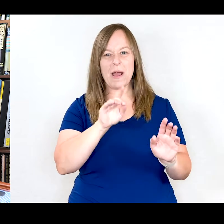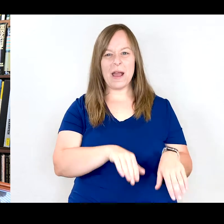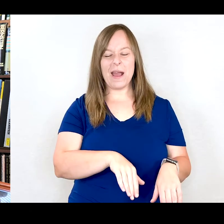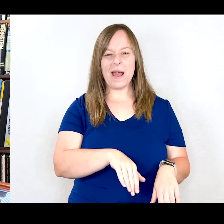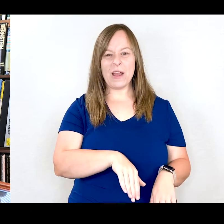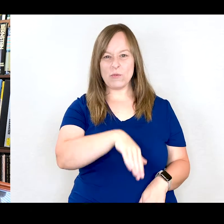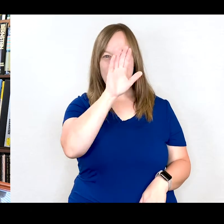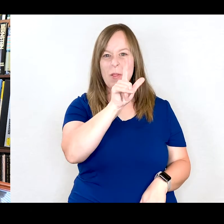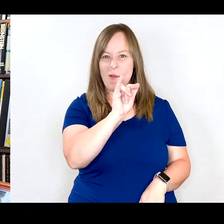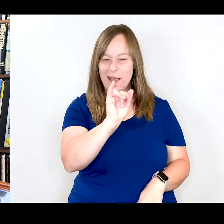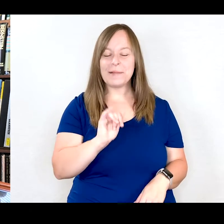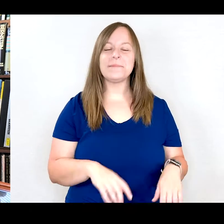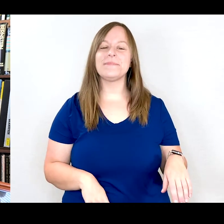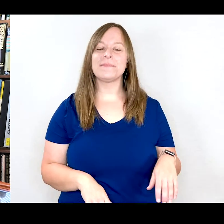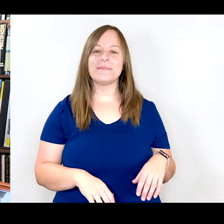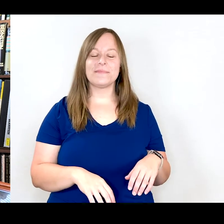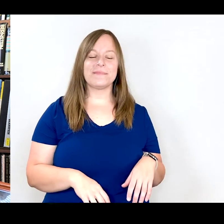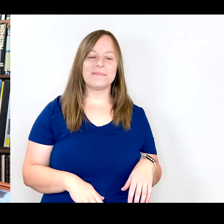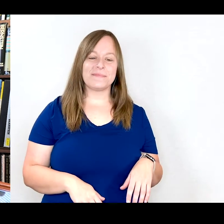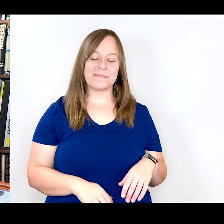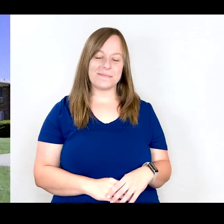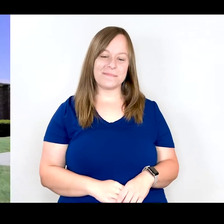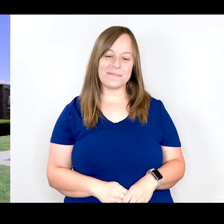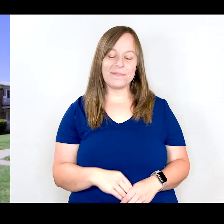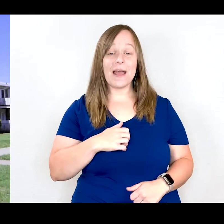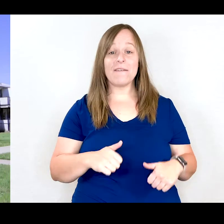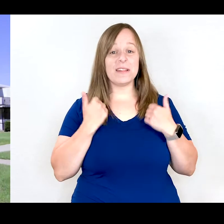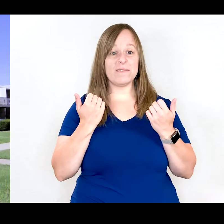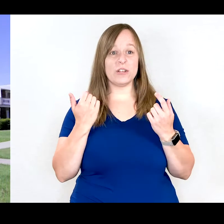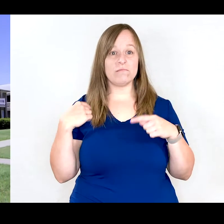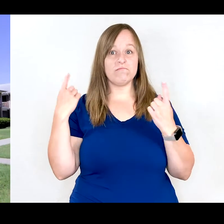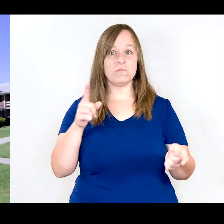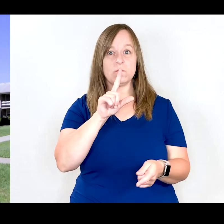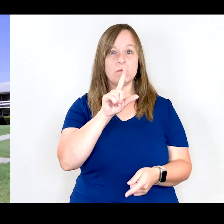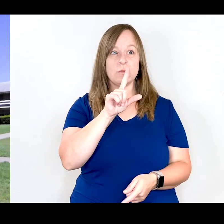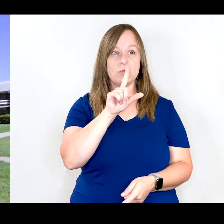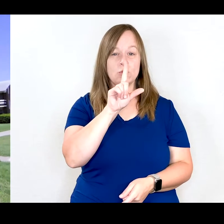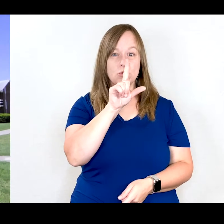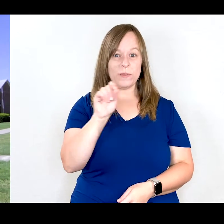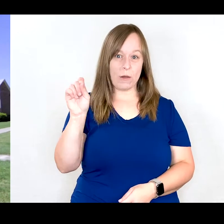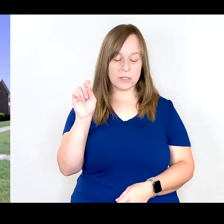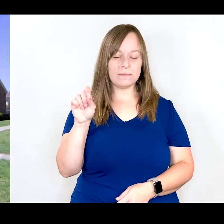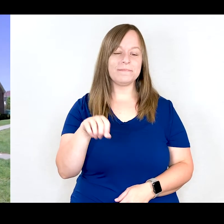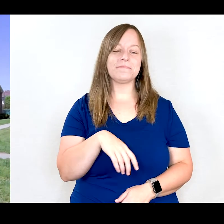but I grew up in Long Island in Nassau County. I've lived here since 2000.